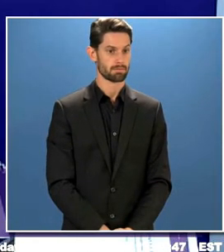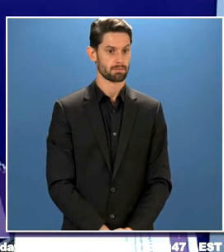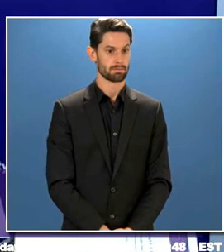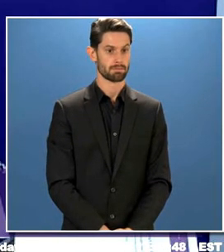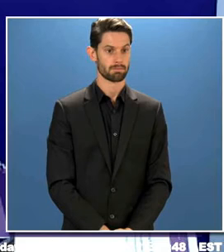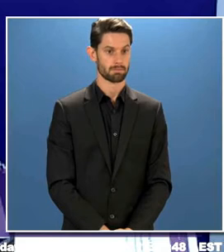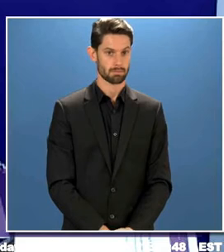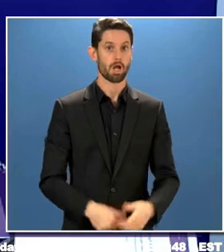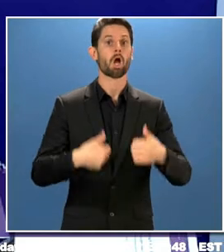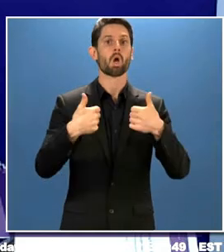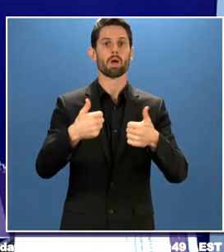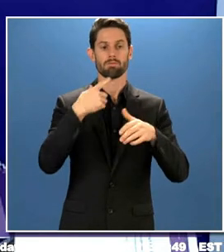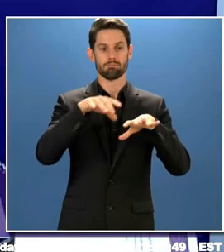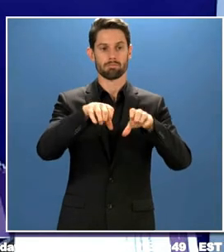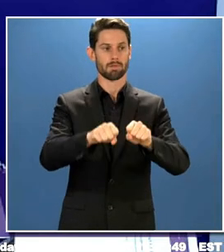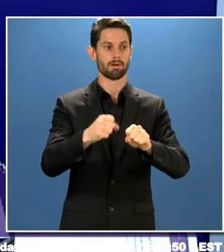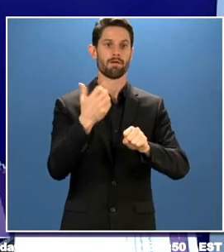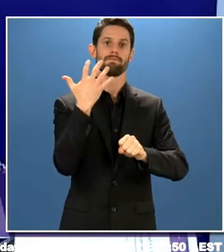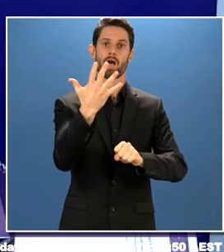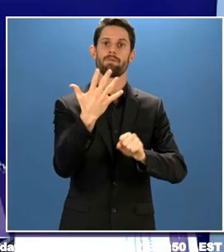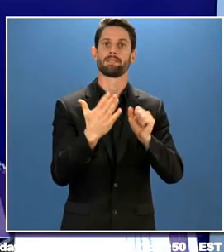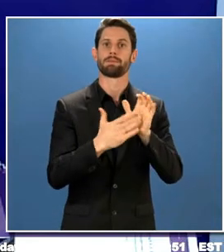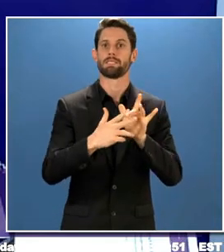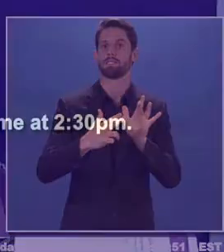We will adjourn for five minutes to enable the adjustments to be made.